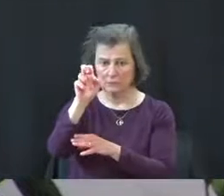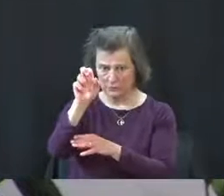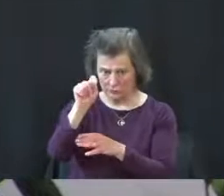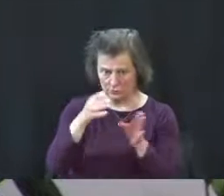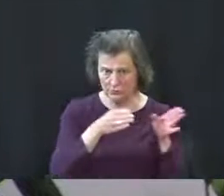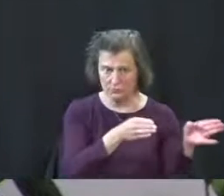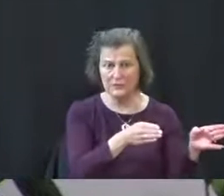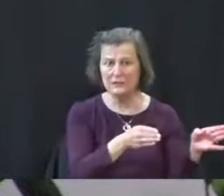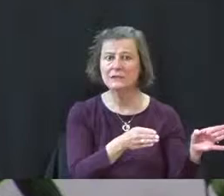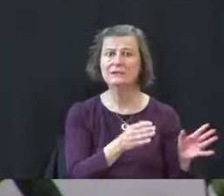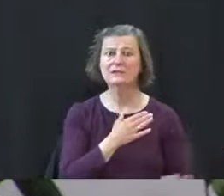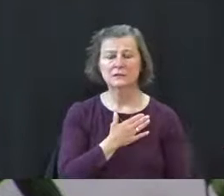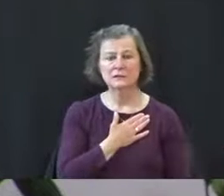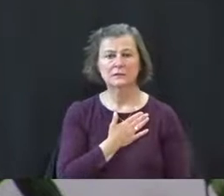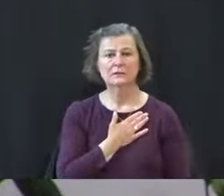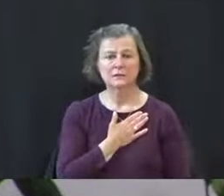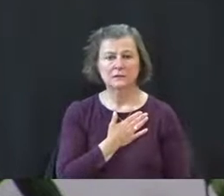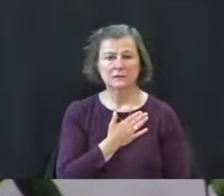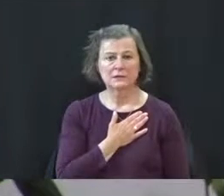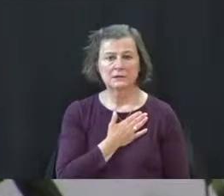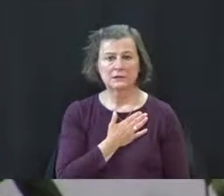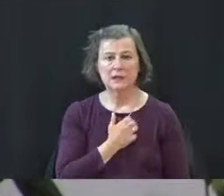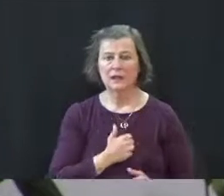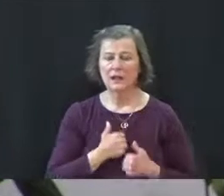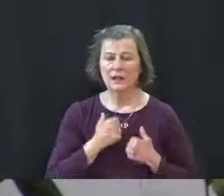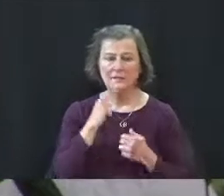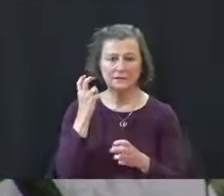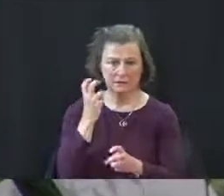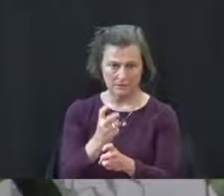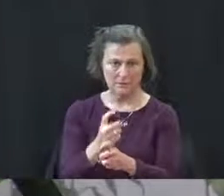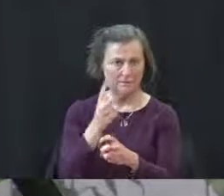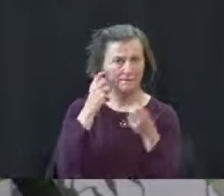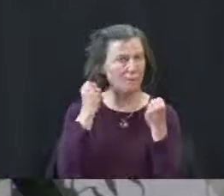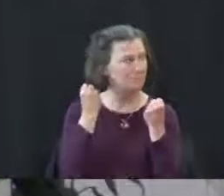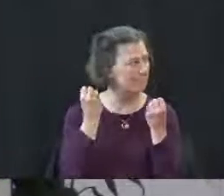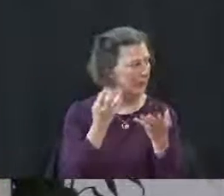Life is hard for so many.